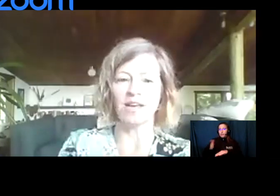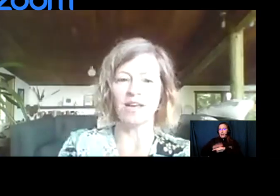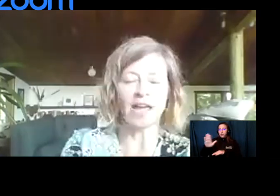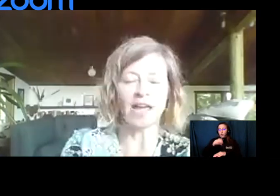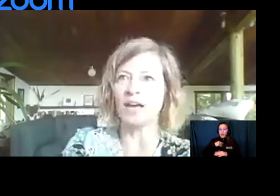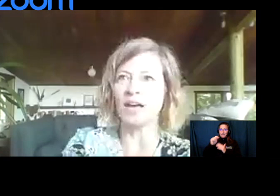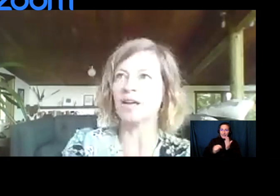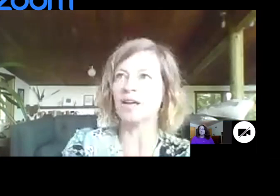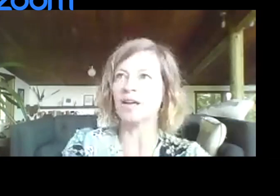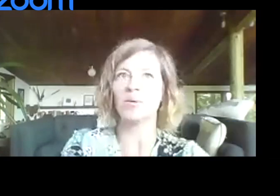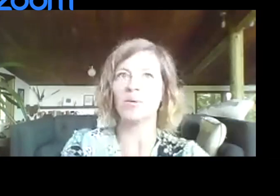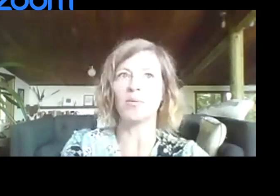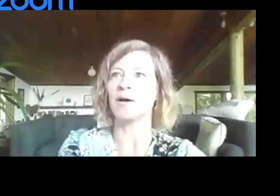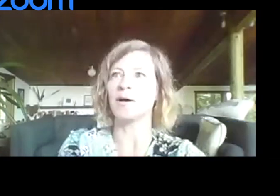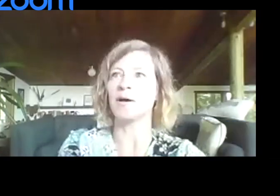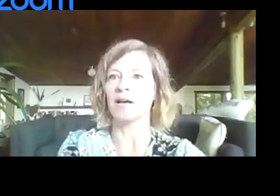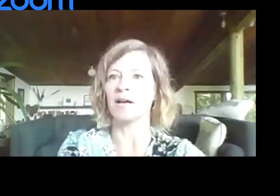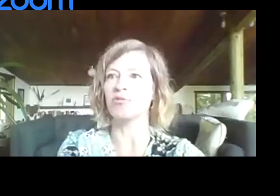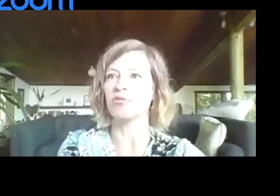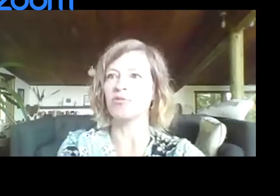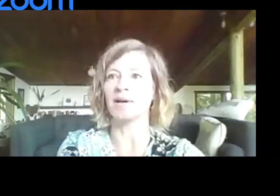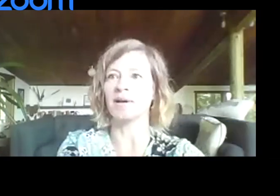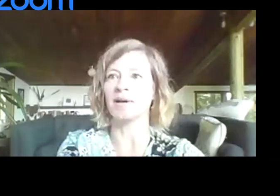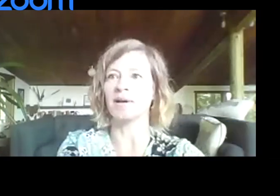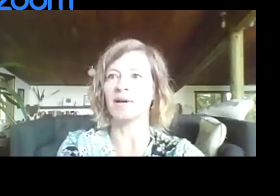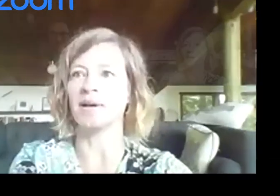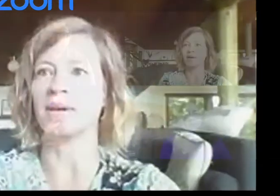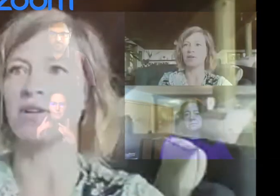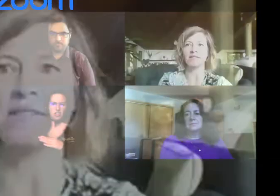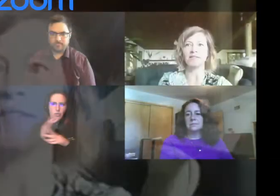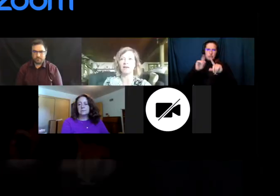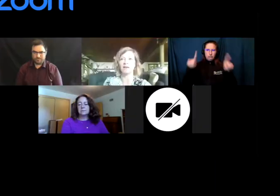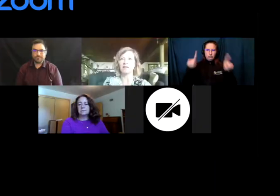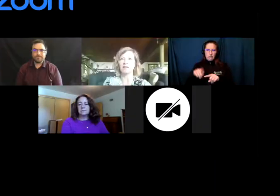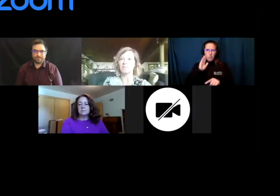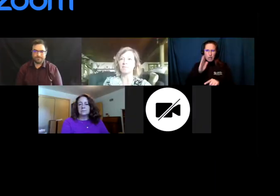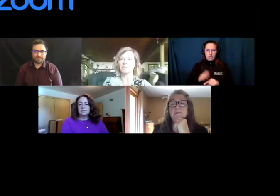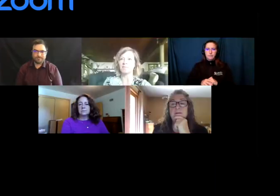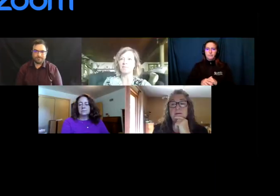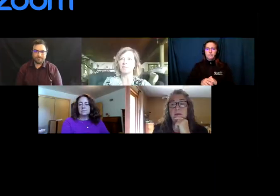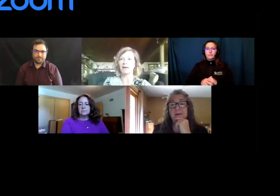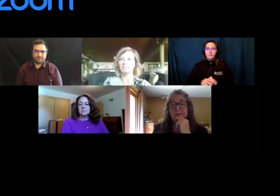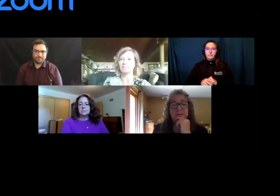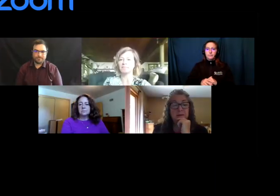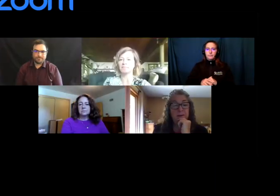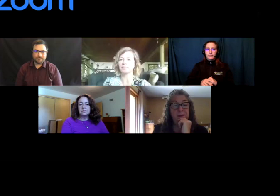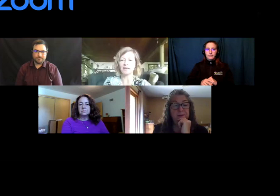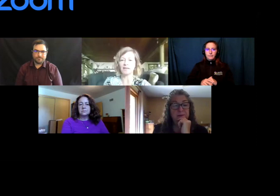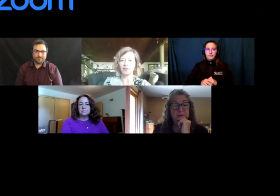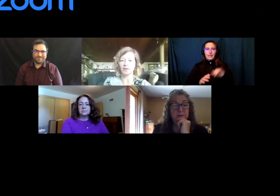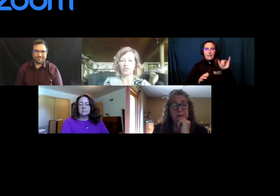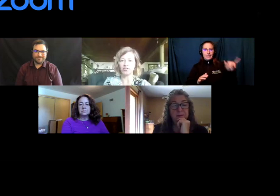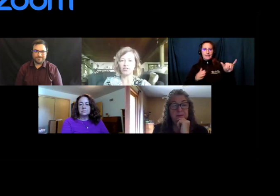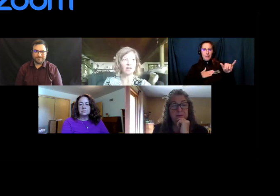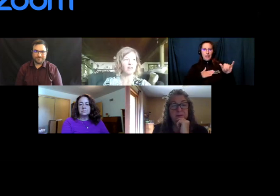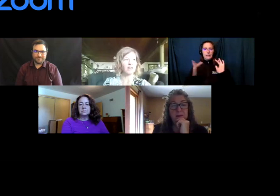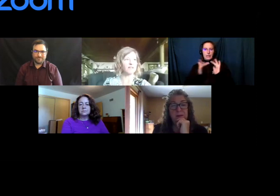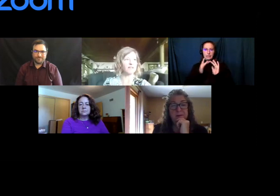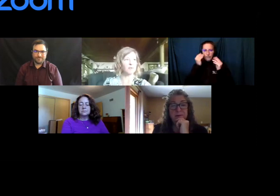and we will...I'll stop sharing my screen. I guess this is my contact information, if anyone